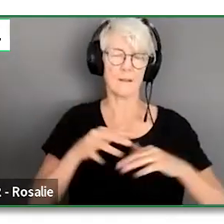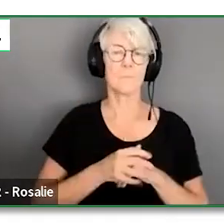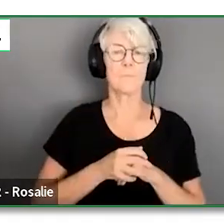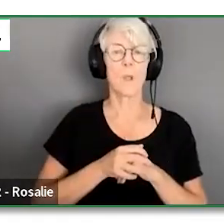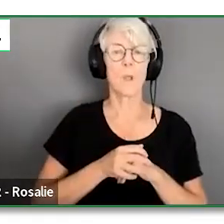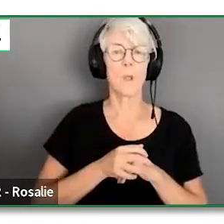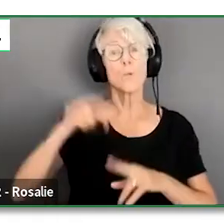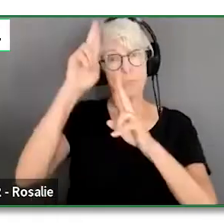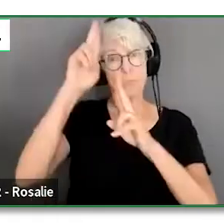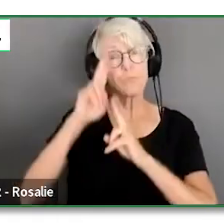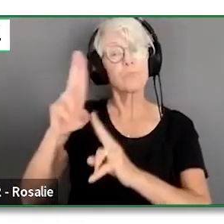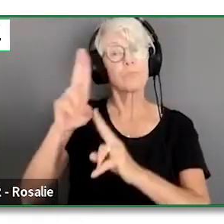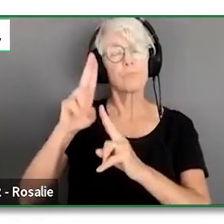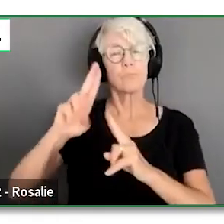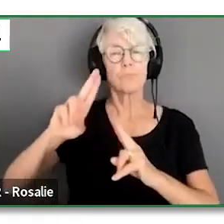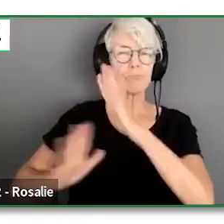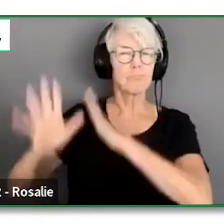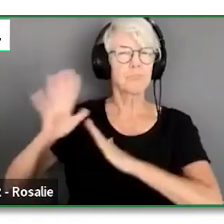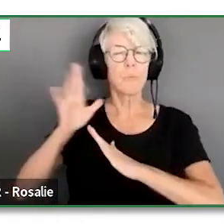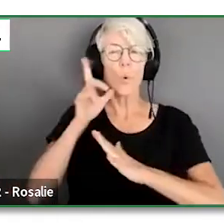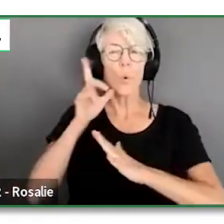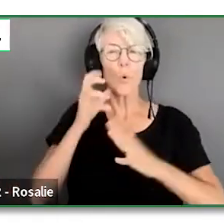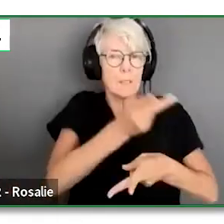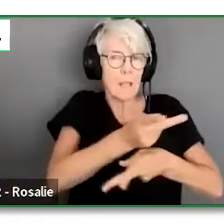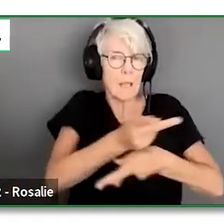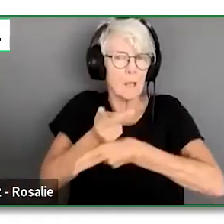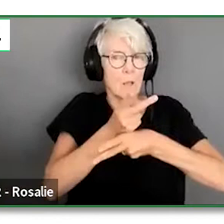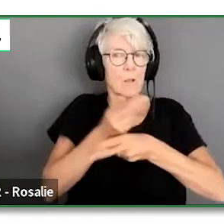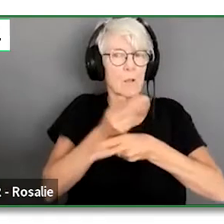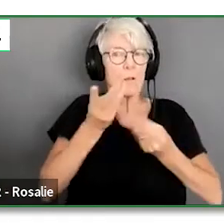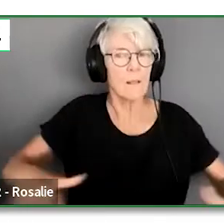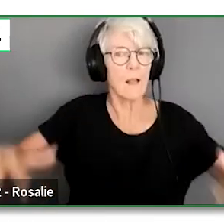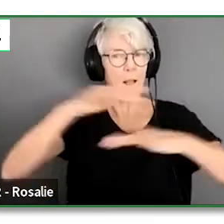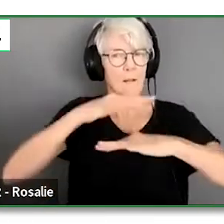original caretakers of these sacred lands.